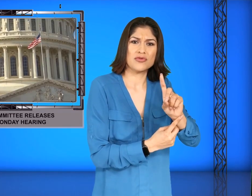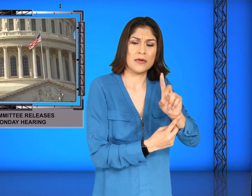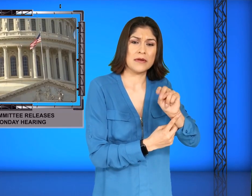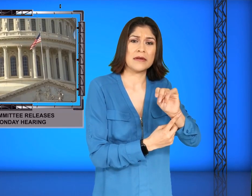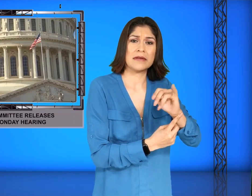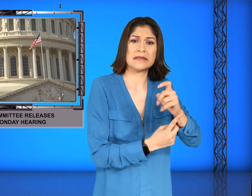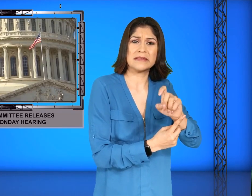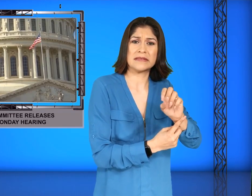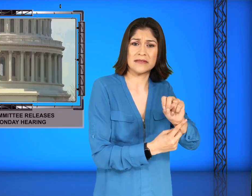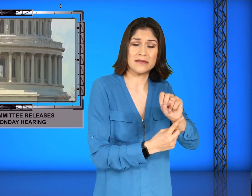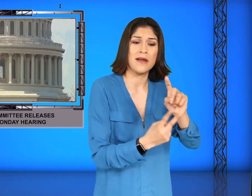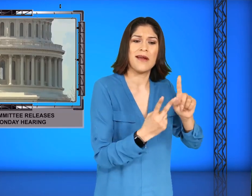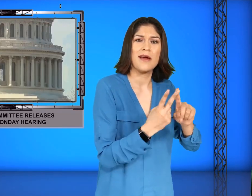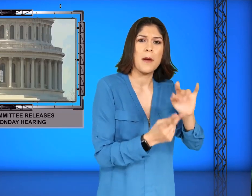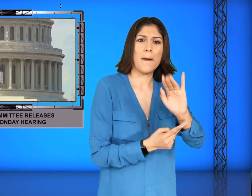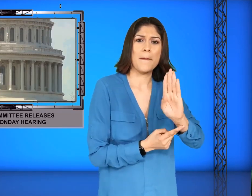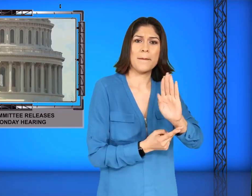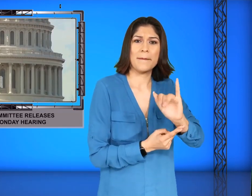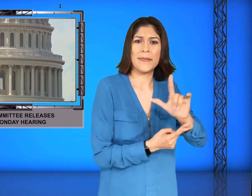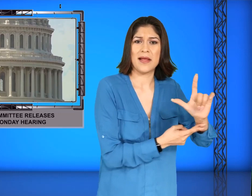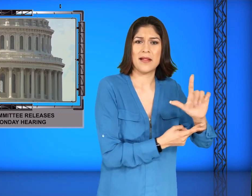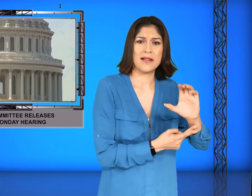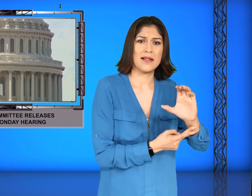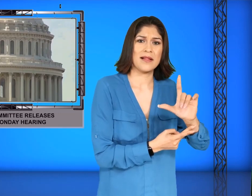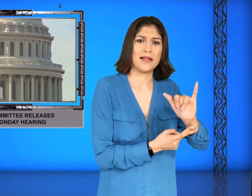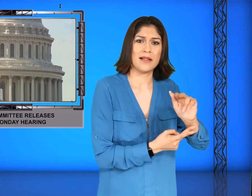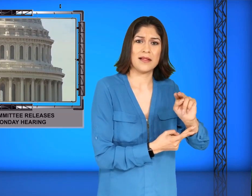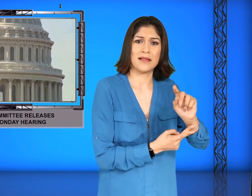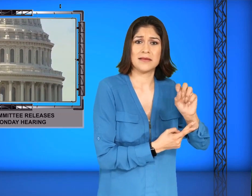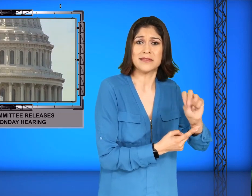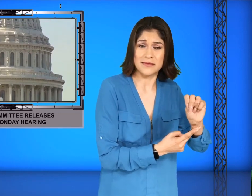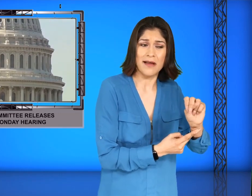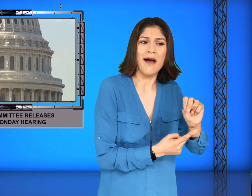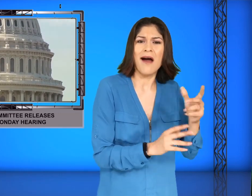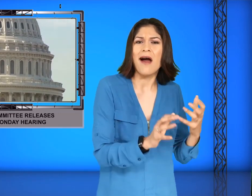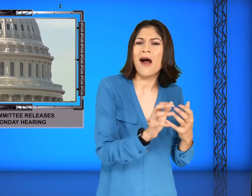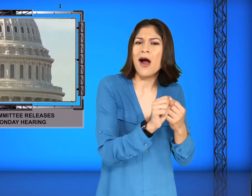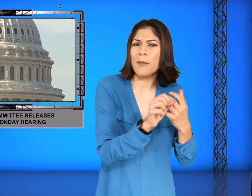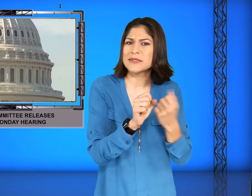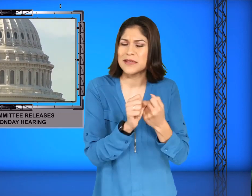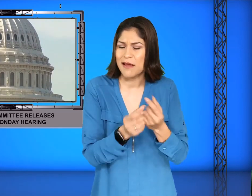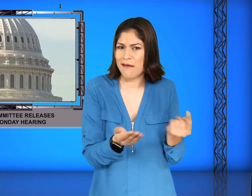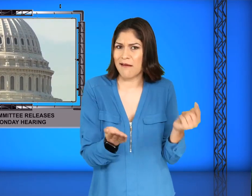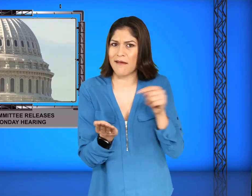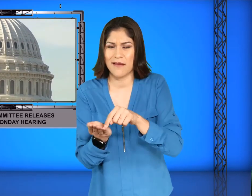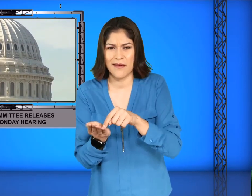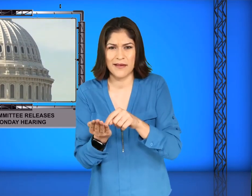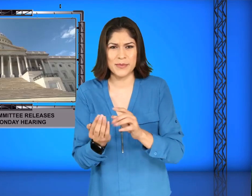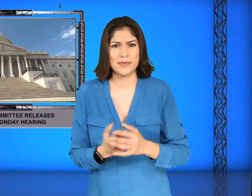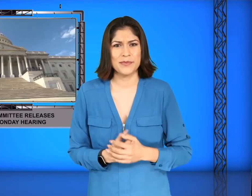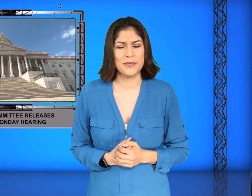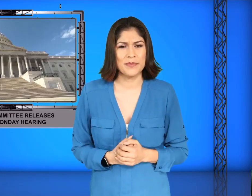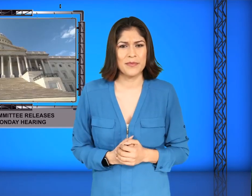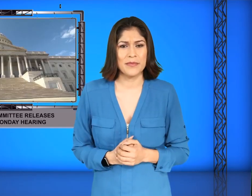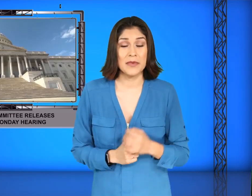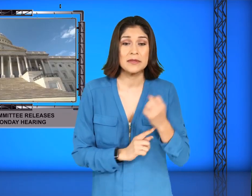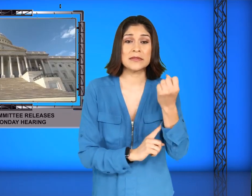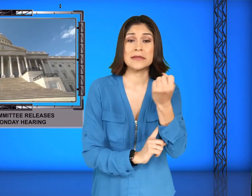proceedings of Presidents Richard Nixon and Bill Clinton.